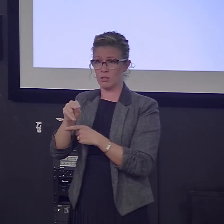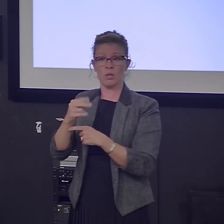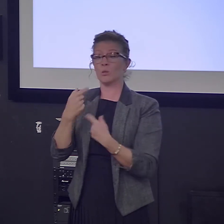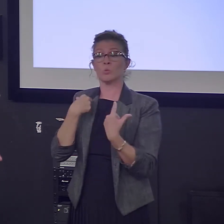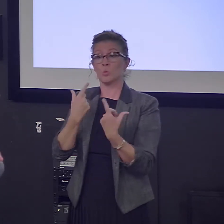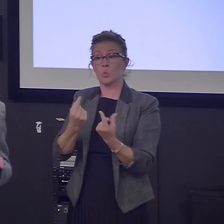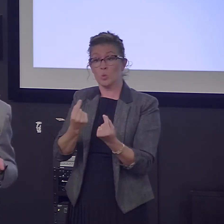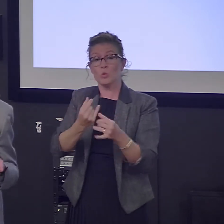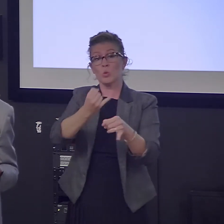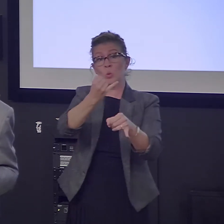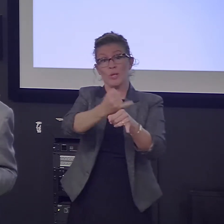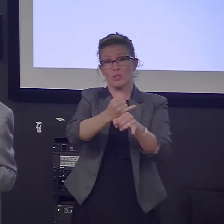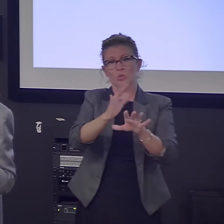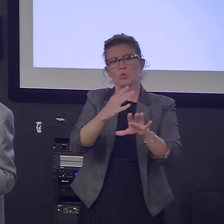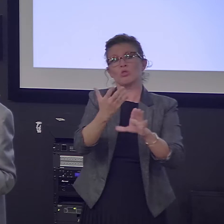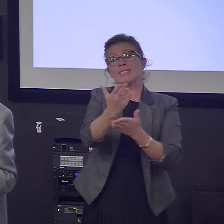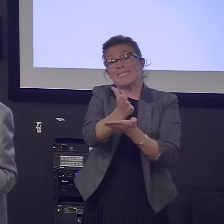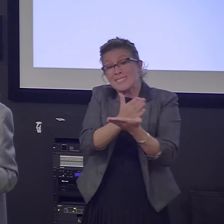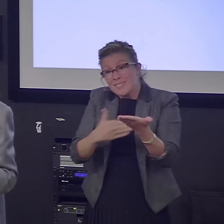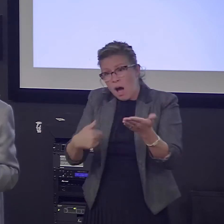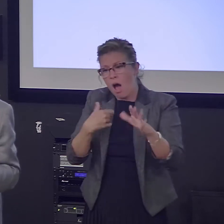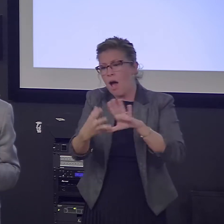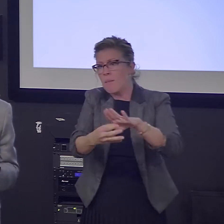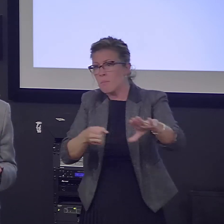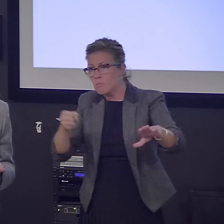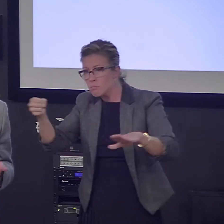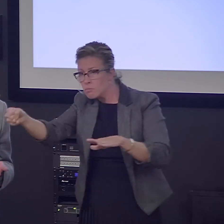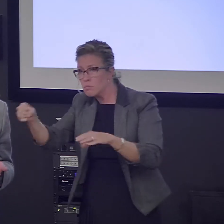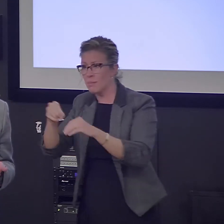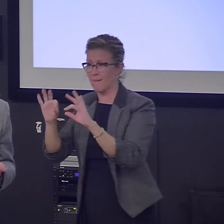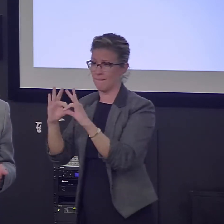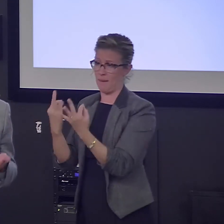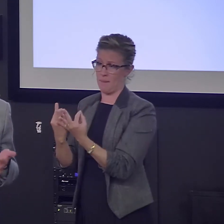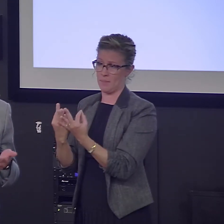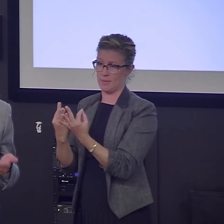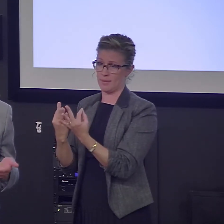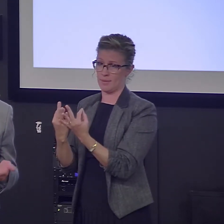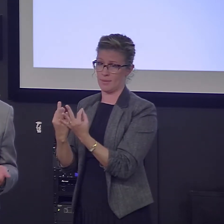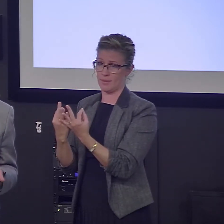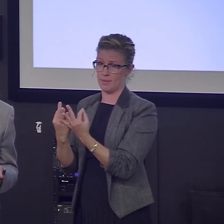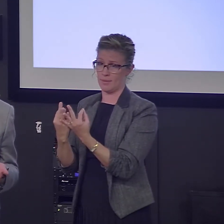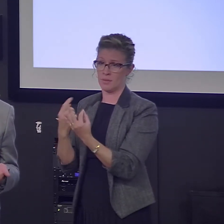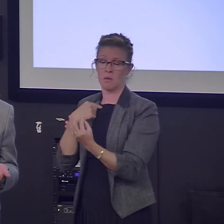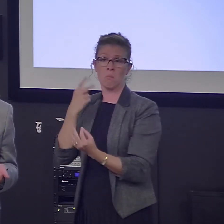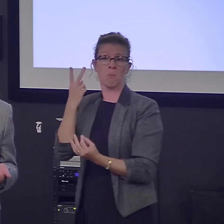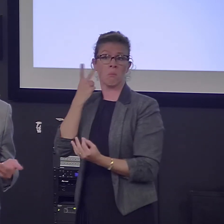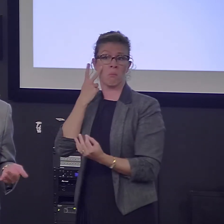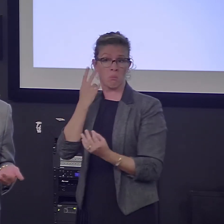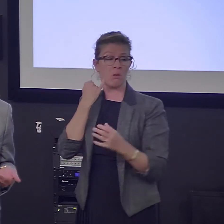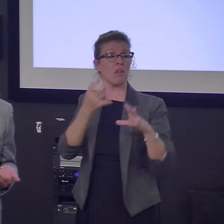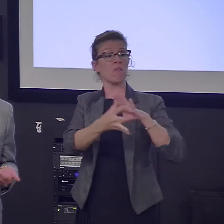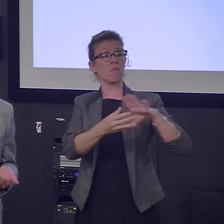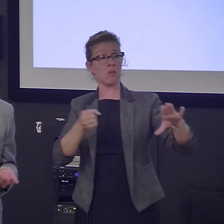the children out and place them into families. And see whether or not this intervention was successful